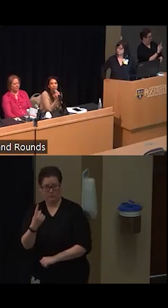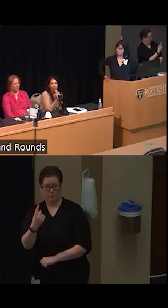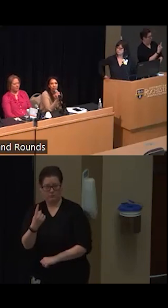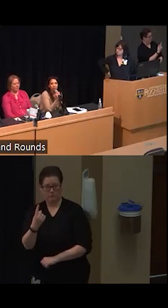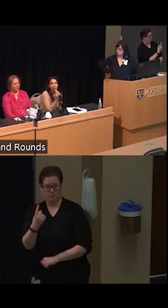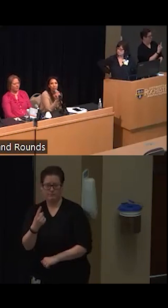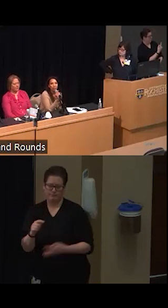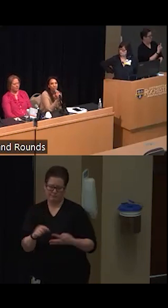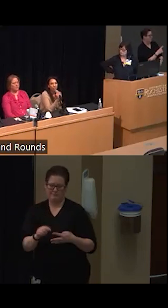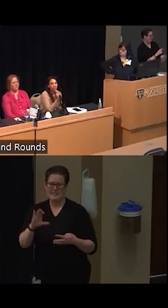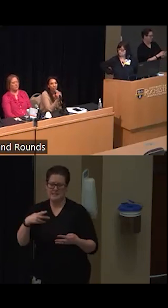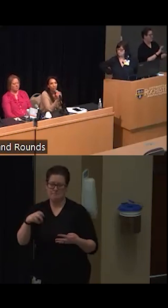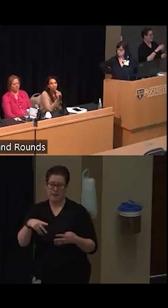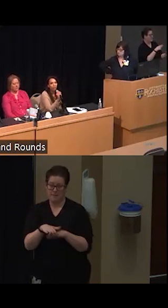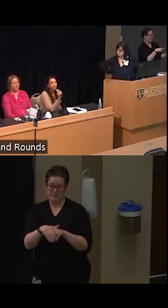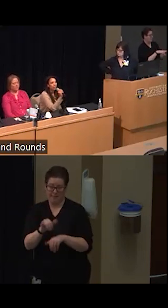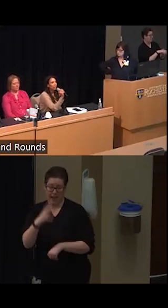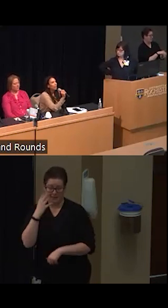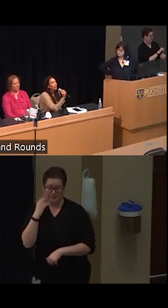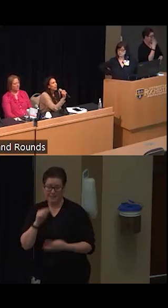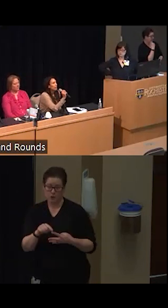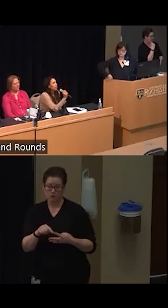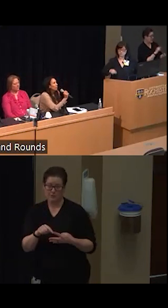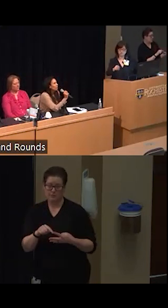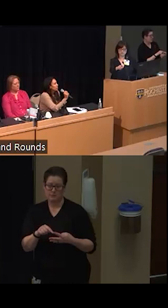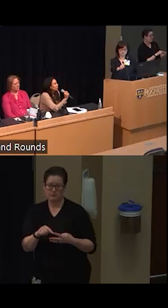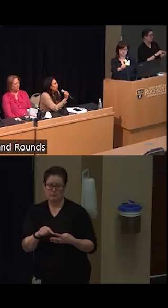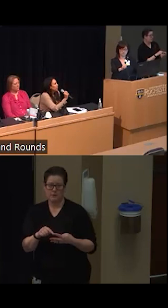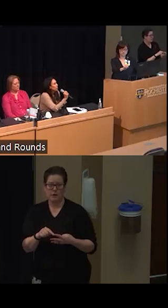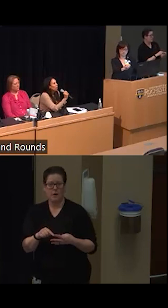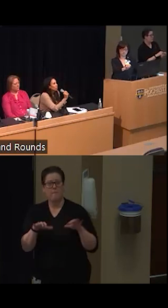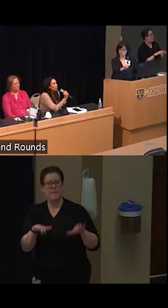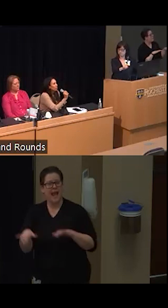so the cpep simulation experience I think the behavior is learning how to talk to each other